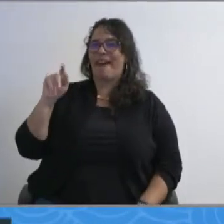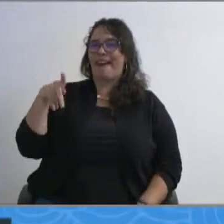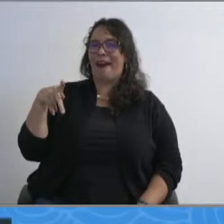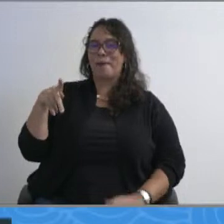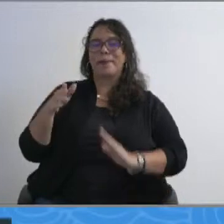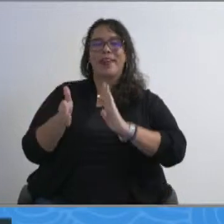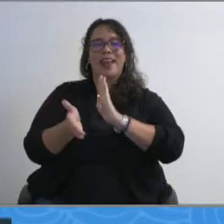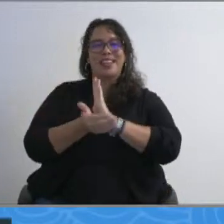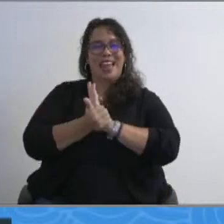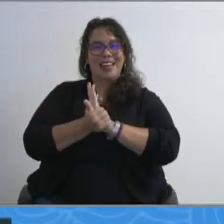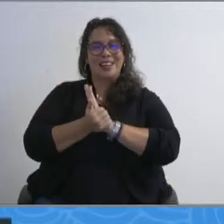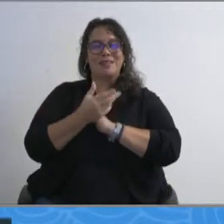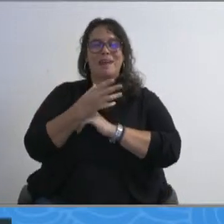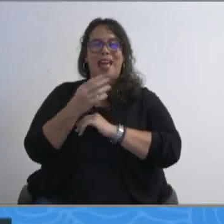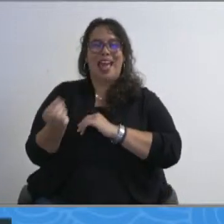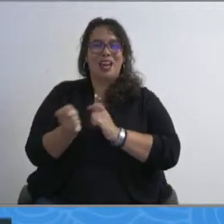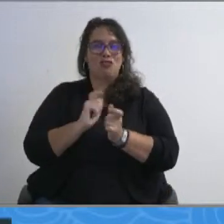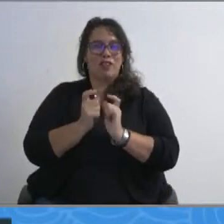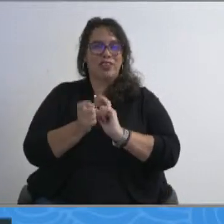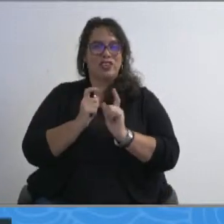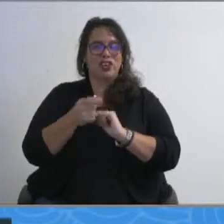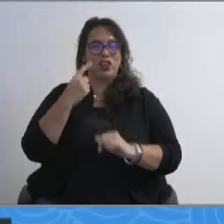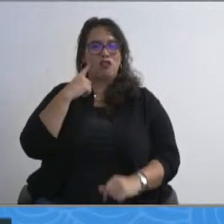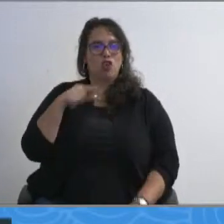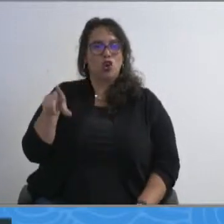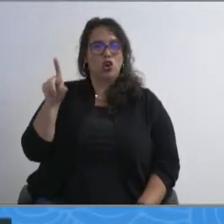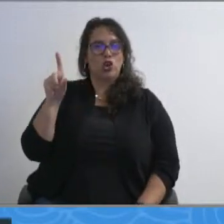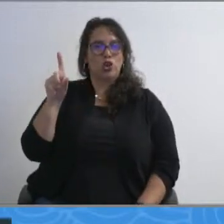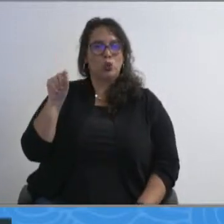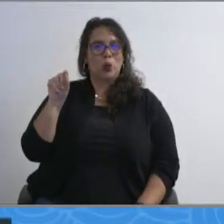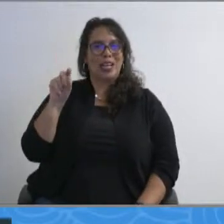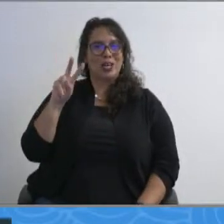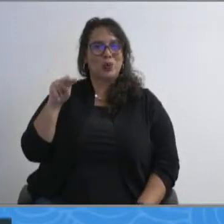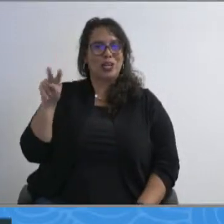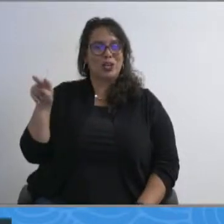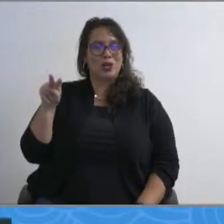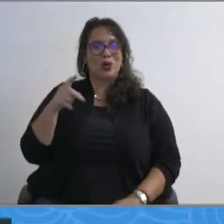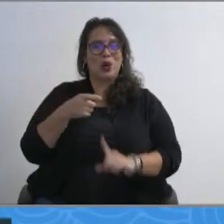and our revisions for 2022 from Mr. James Suarez.